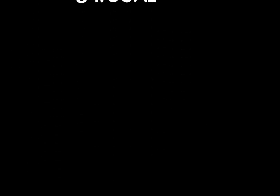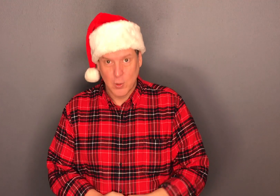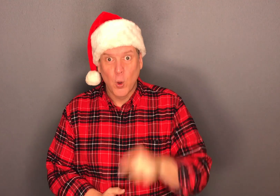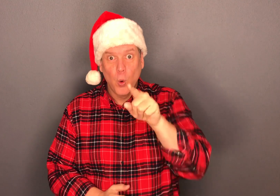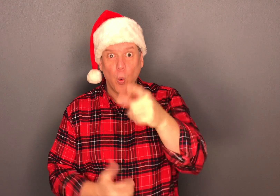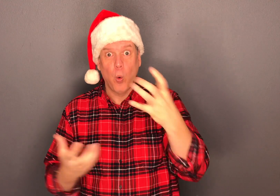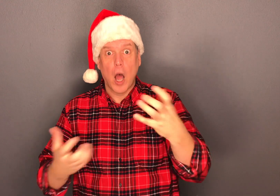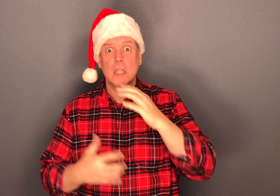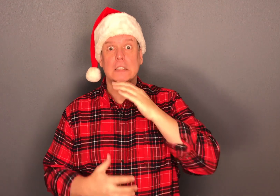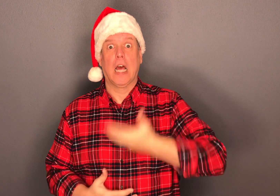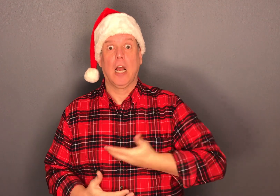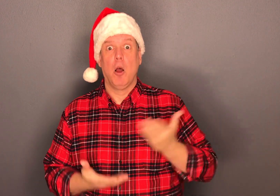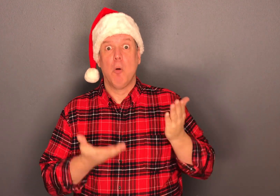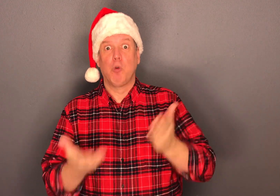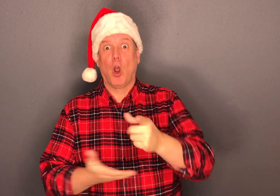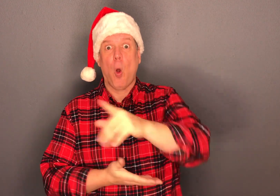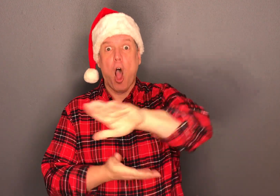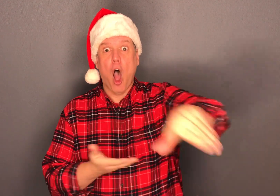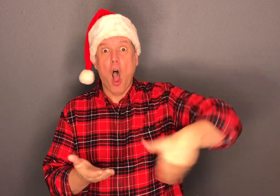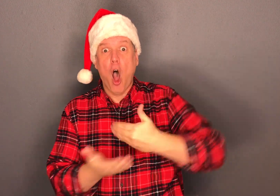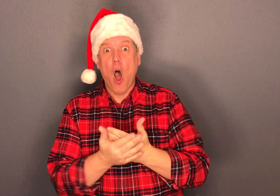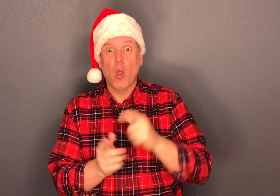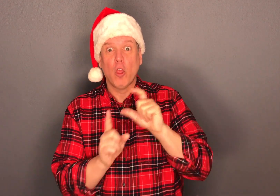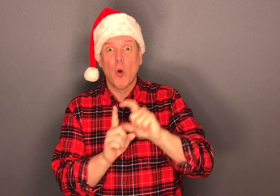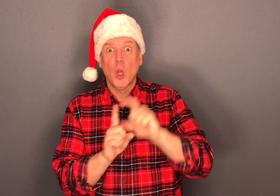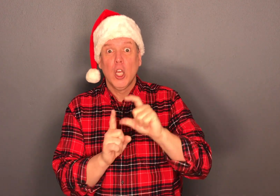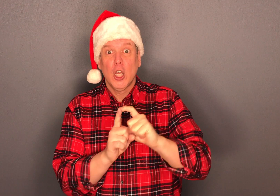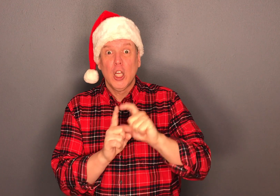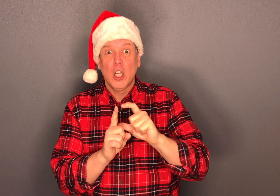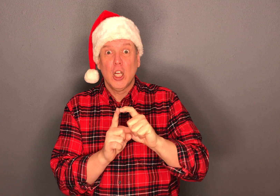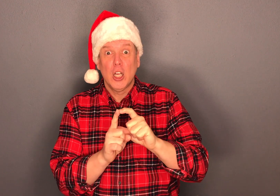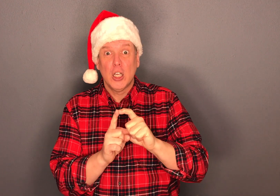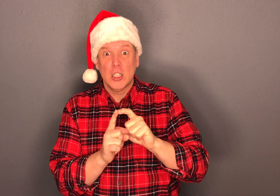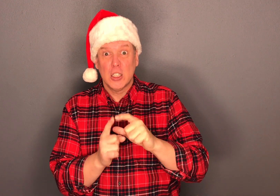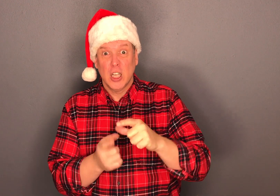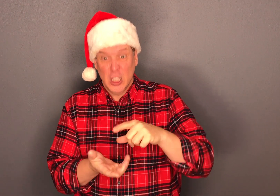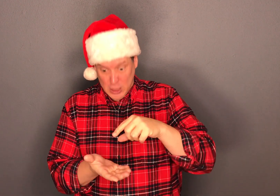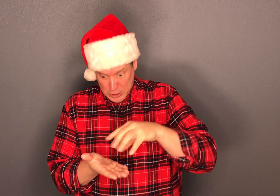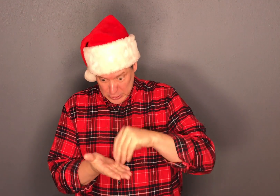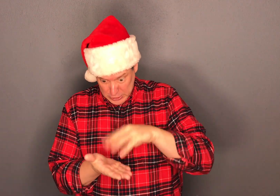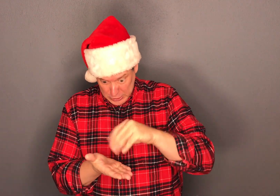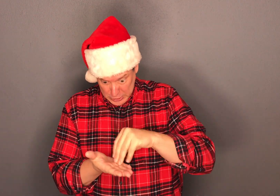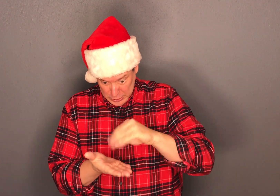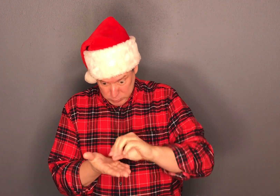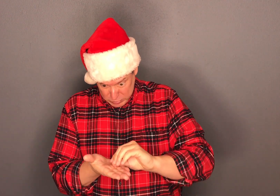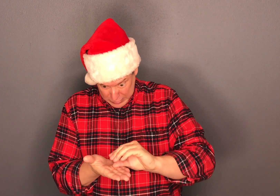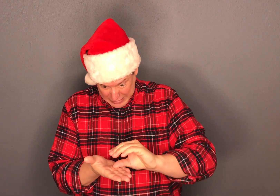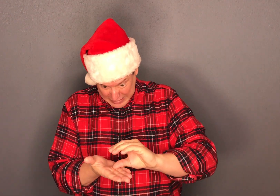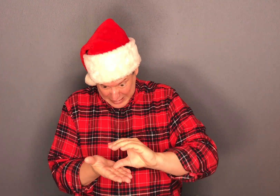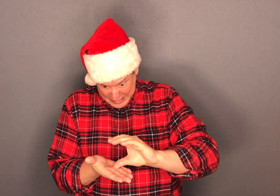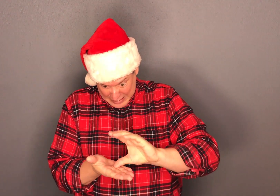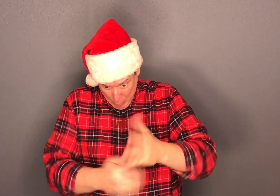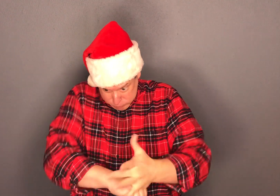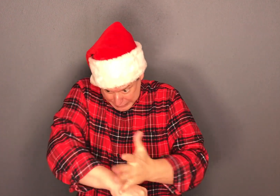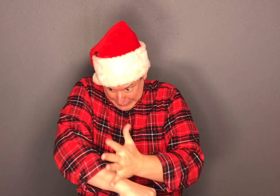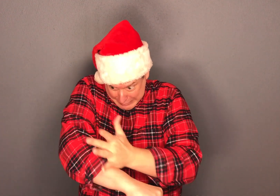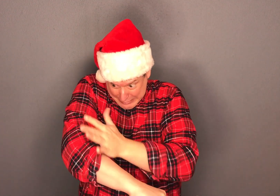did you want Santa to bring you all the words do you want to learn so much and